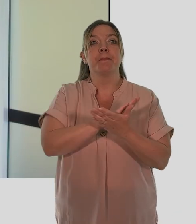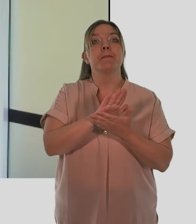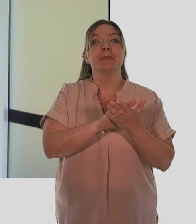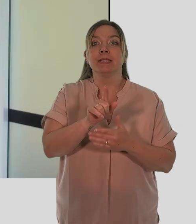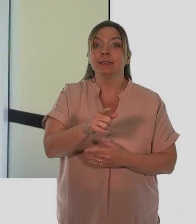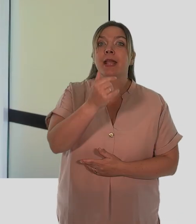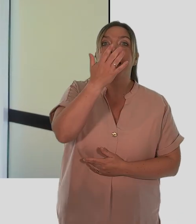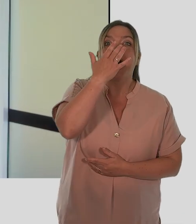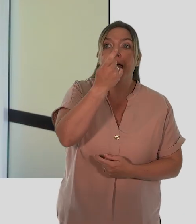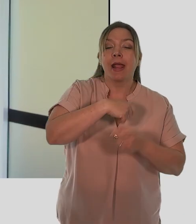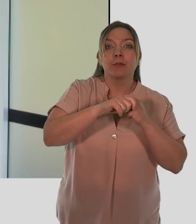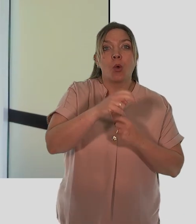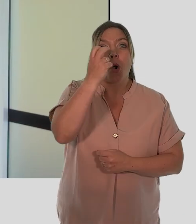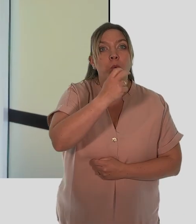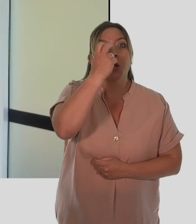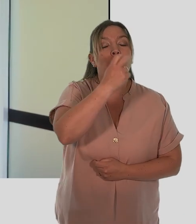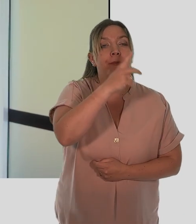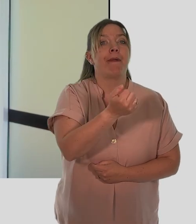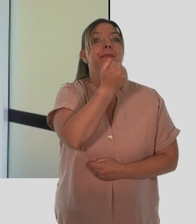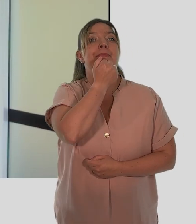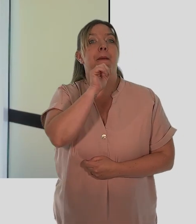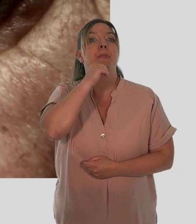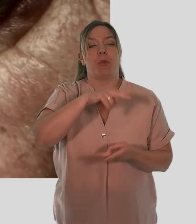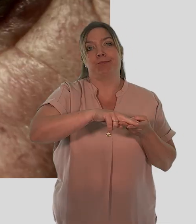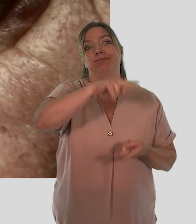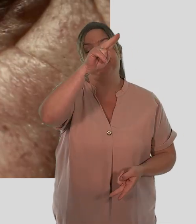This number is only going to increase with an aging population.